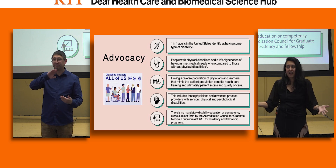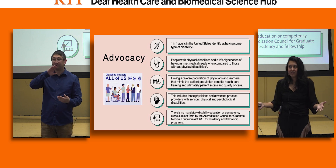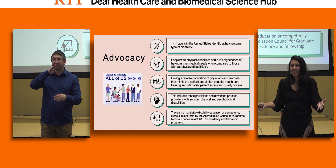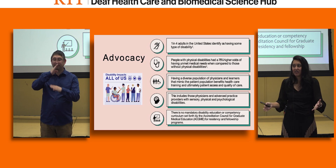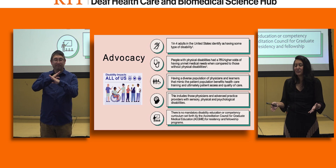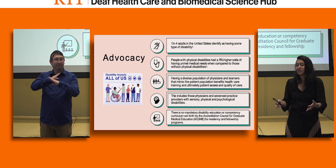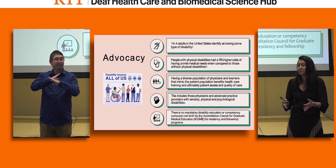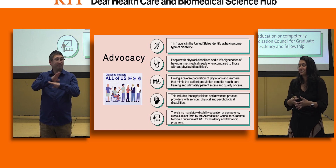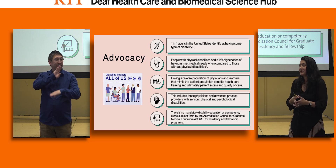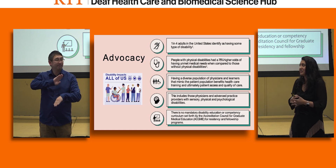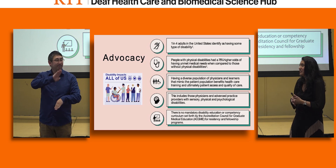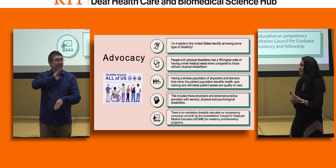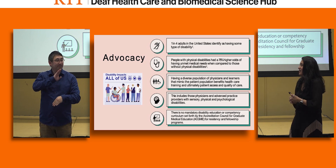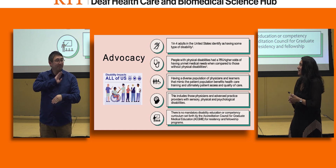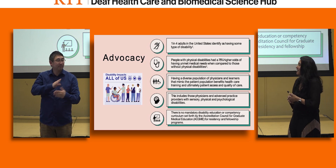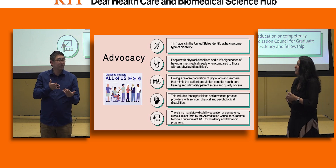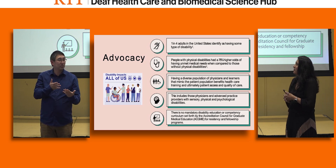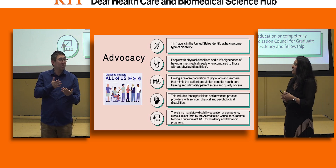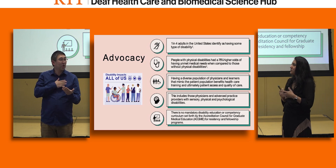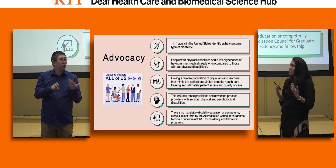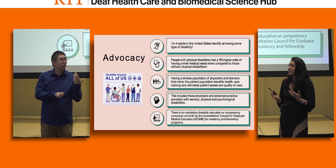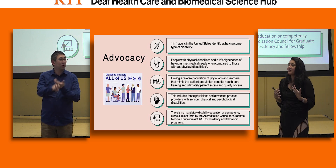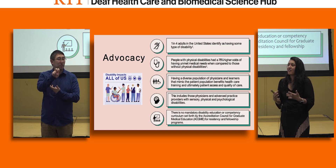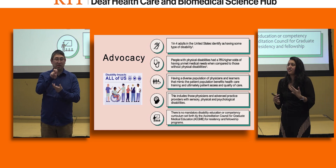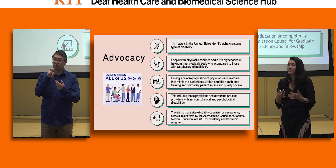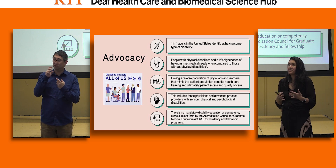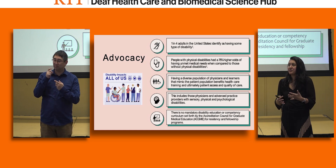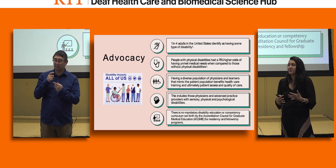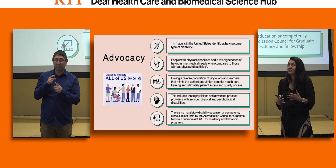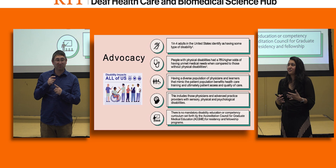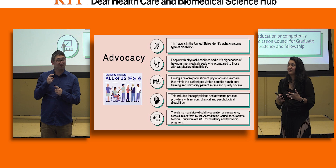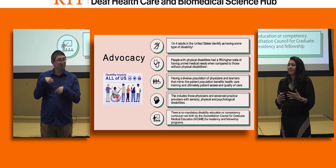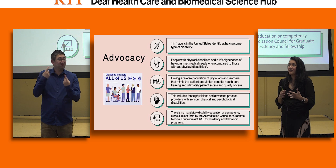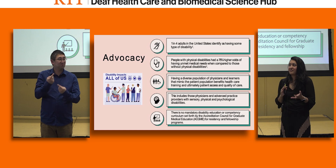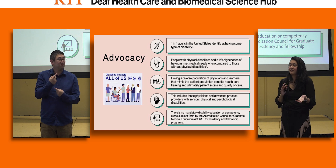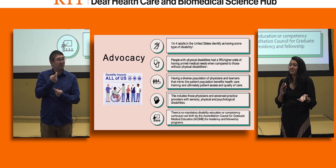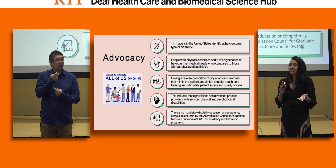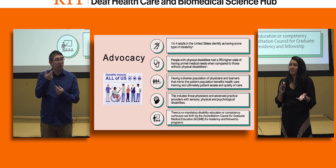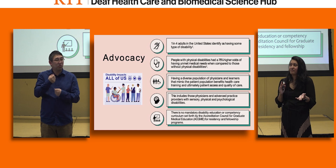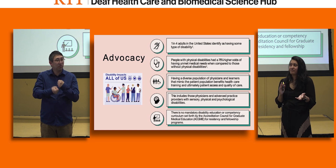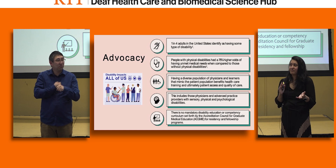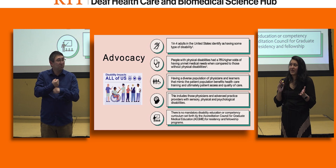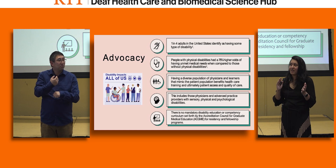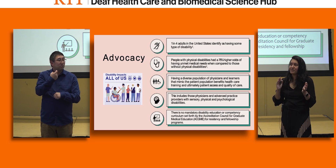having had my journey, especially in the last few years,